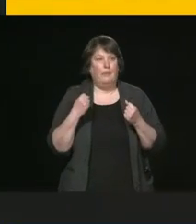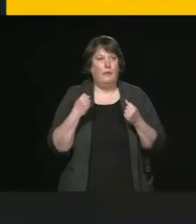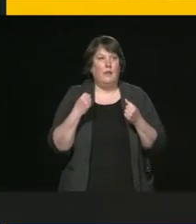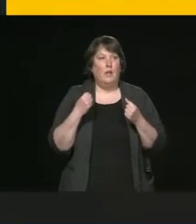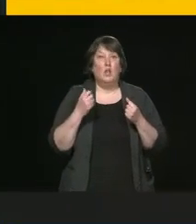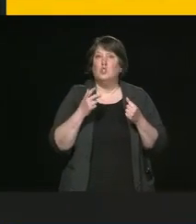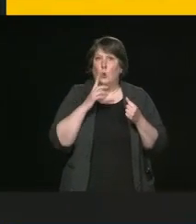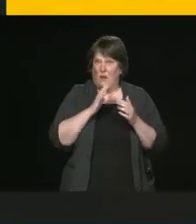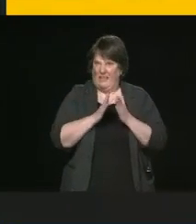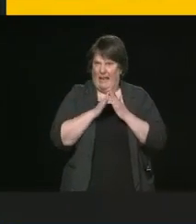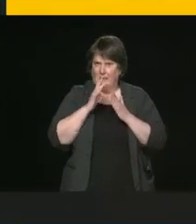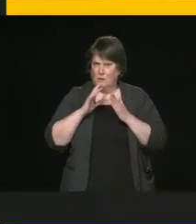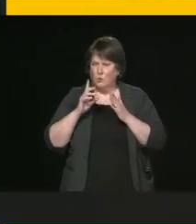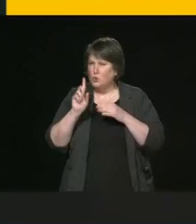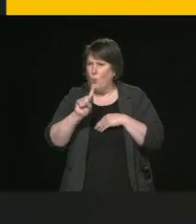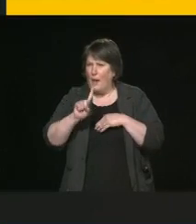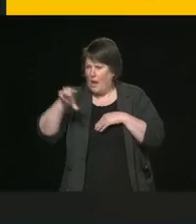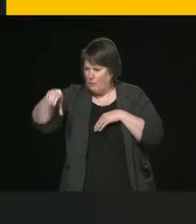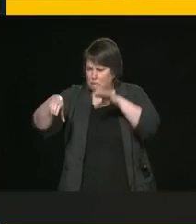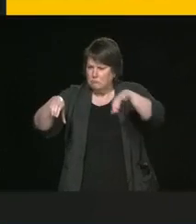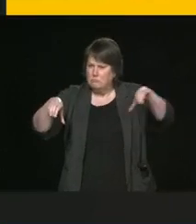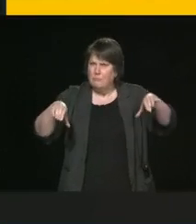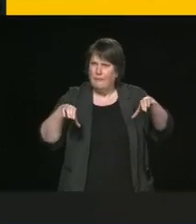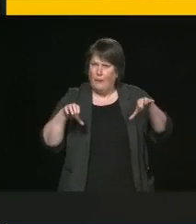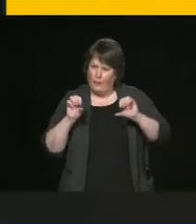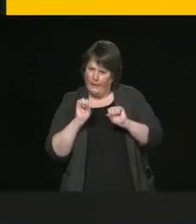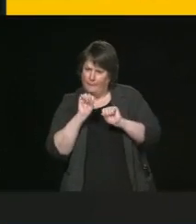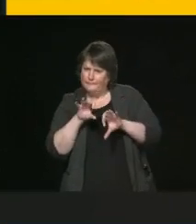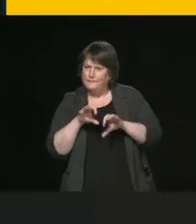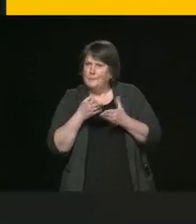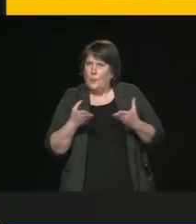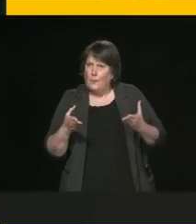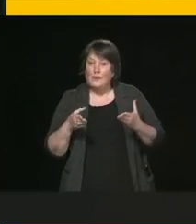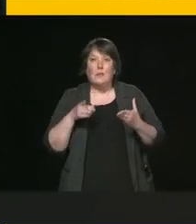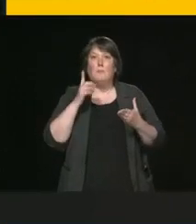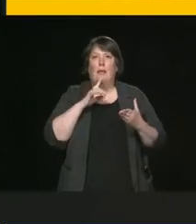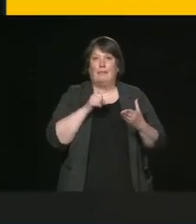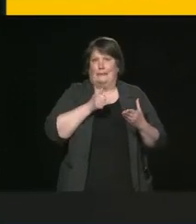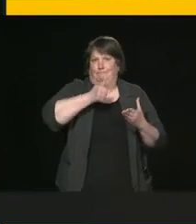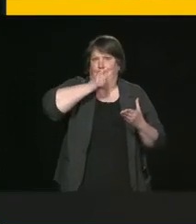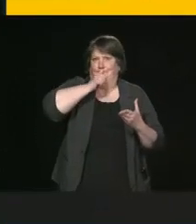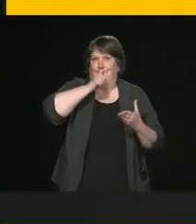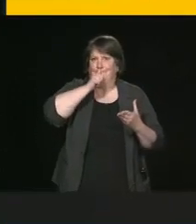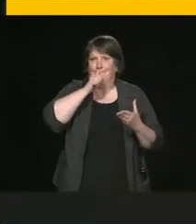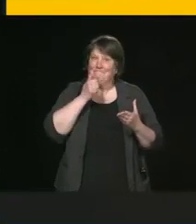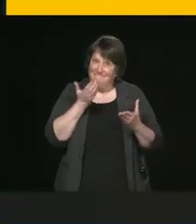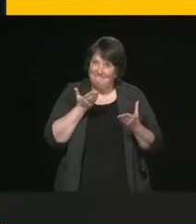THE WAREHOUSES EARLY ON, I WILL SAY THAT THEY ARE CONSIDERED TO